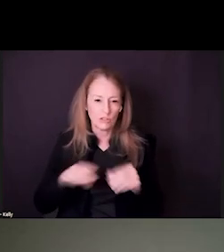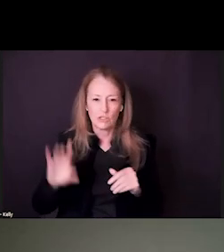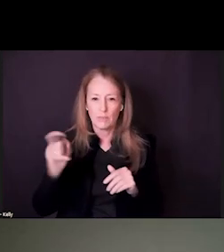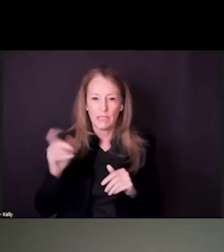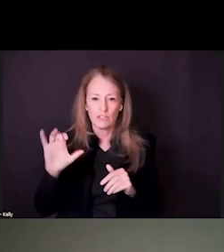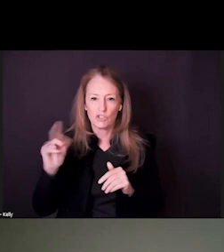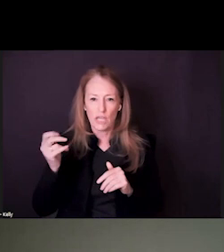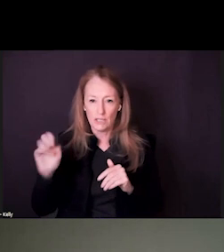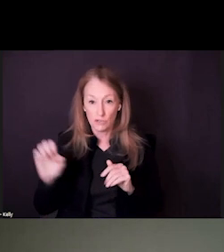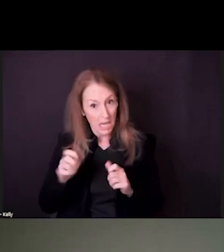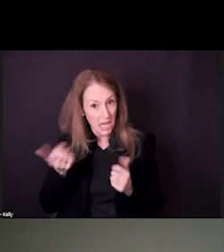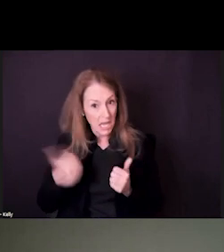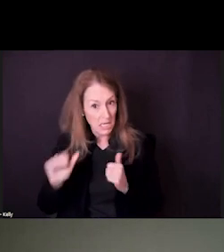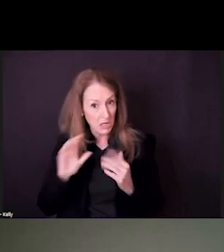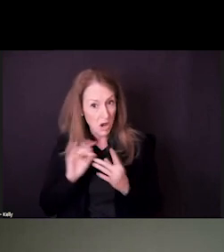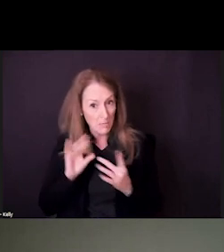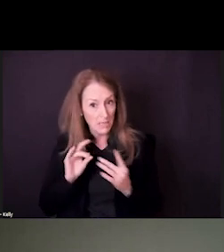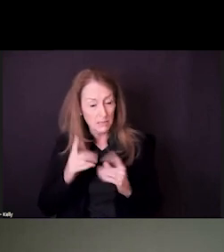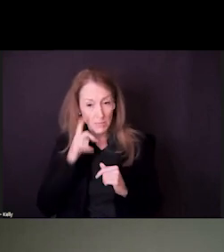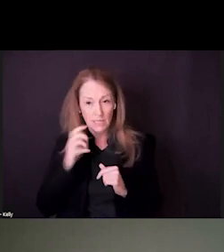ANY COMMENTS? I KNOW THAT YOU ARE PART OF THE PARTNERSHIP TO